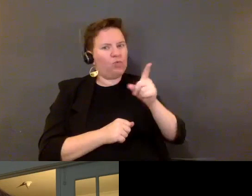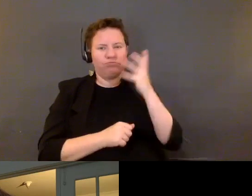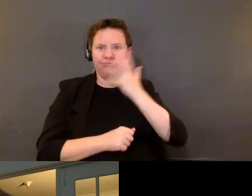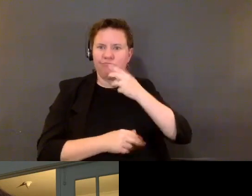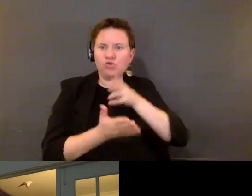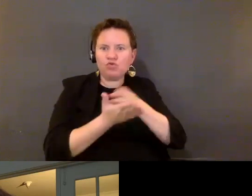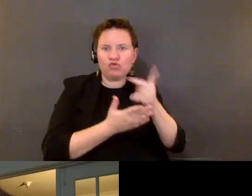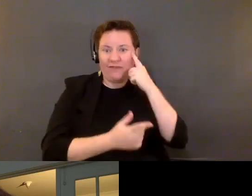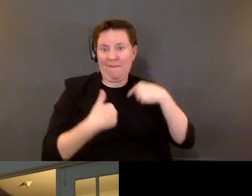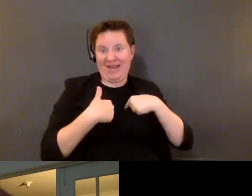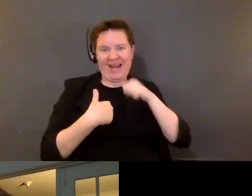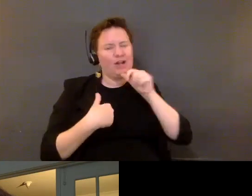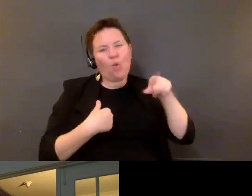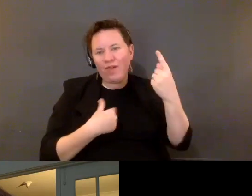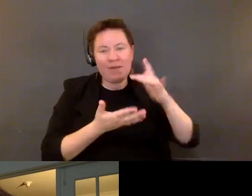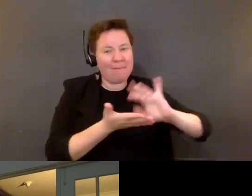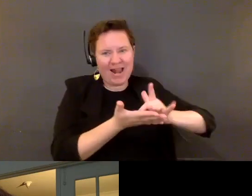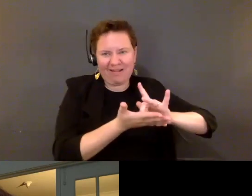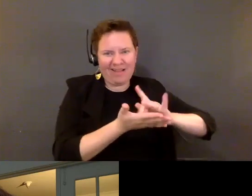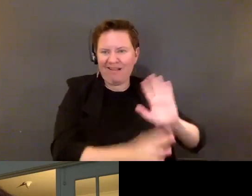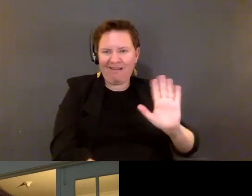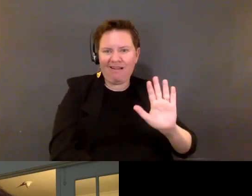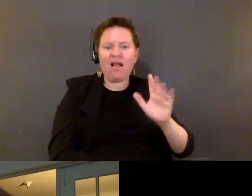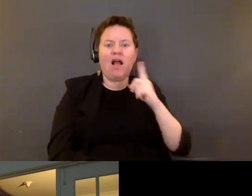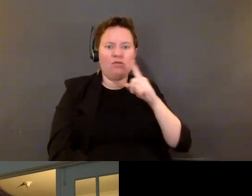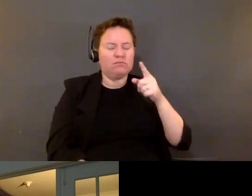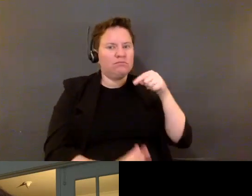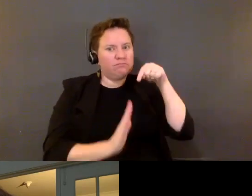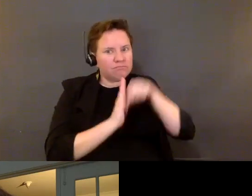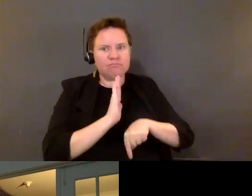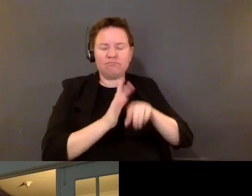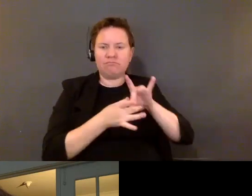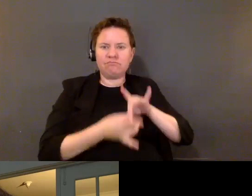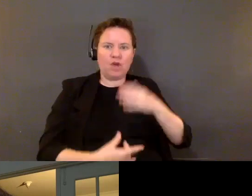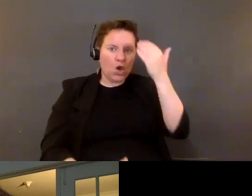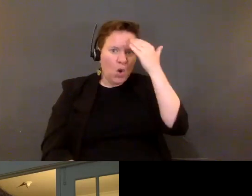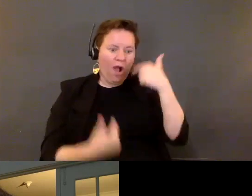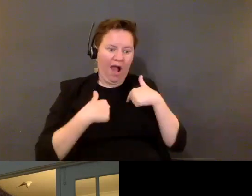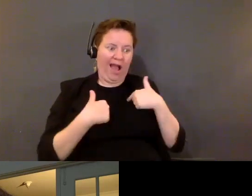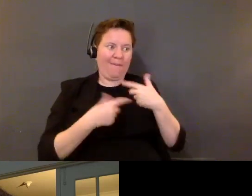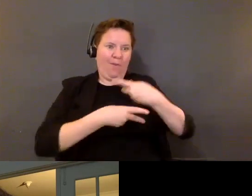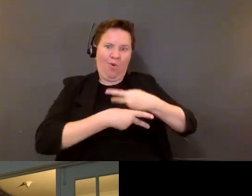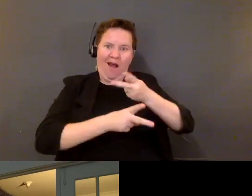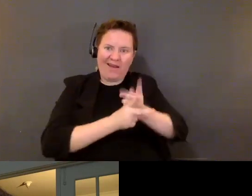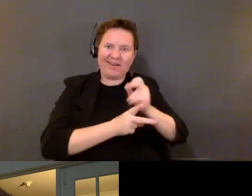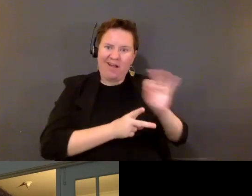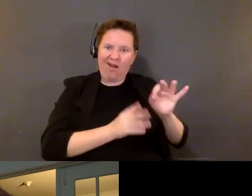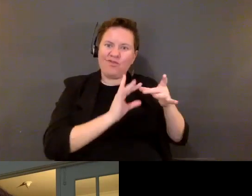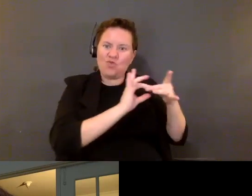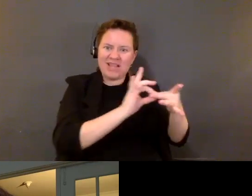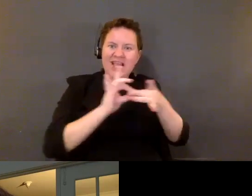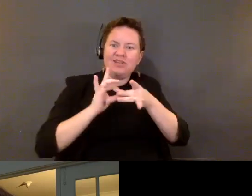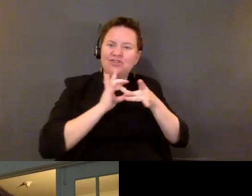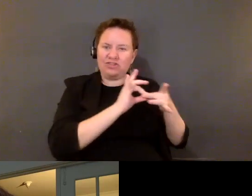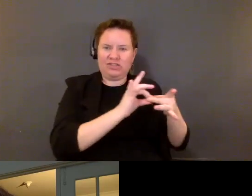just mean medically i really deeply know that i am a product of the relationships that i been in